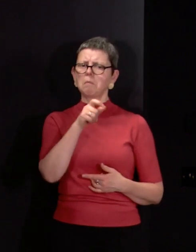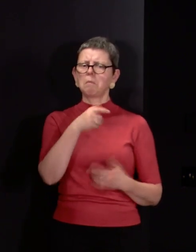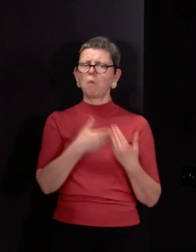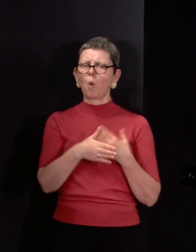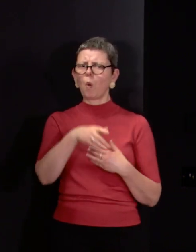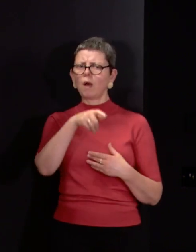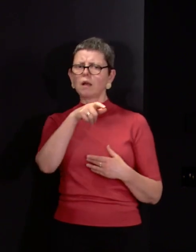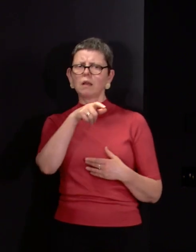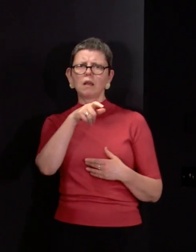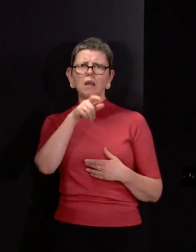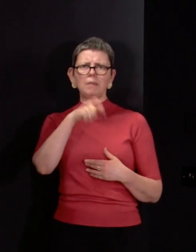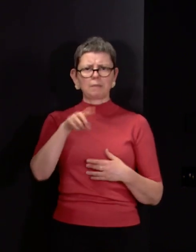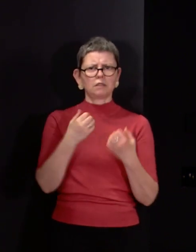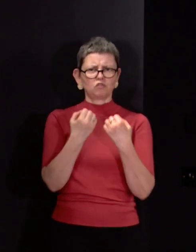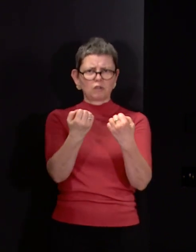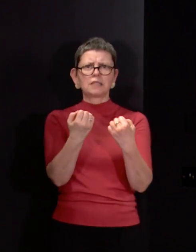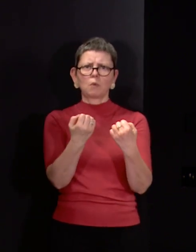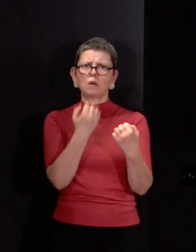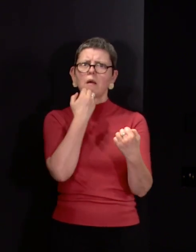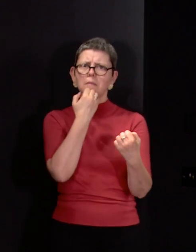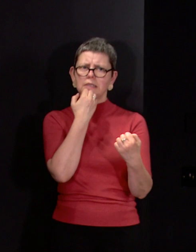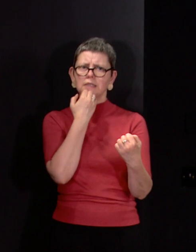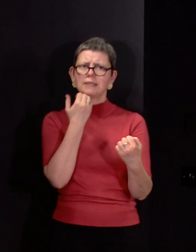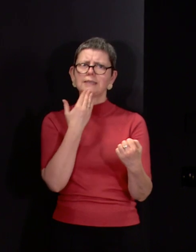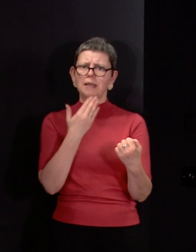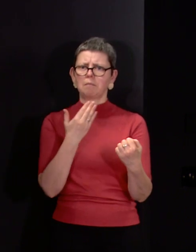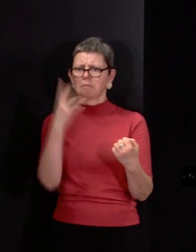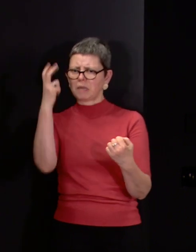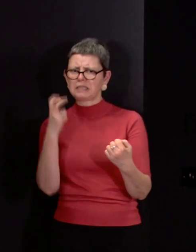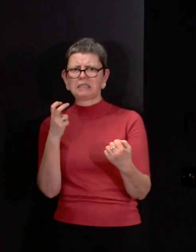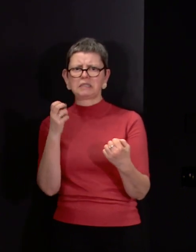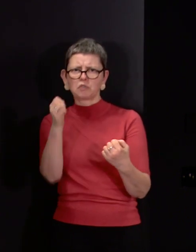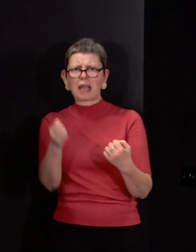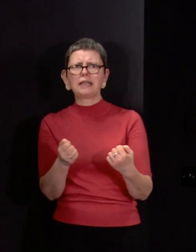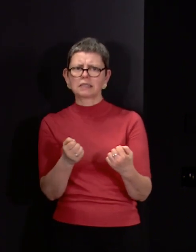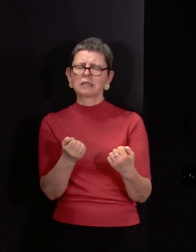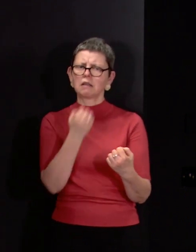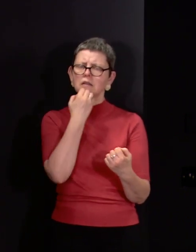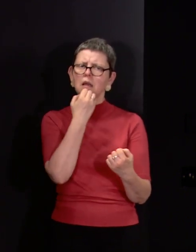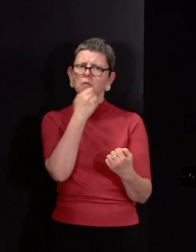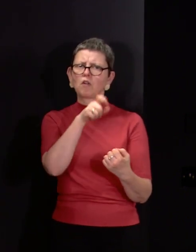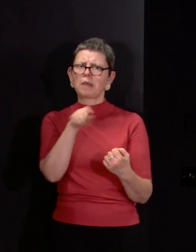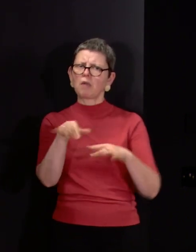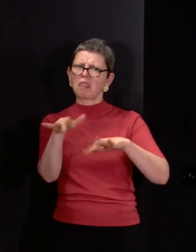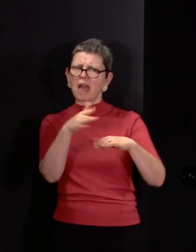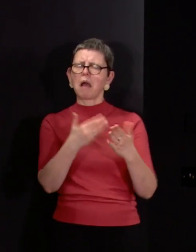round from transport figures that tells us that. Our impression, and having engaged regularly